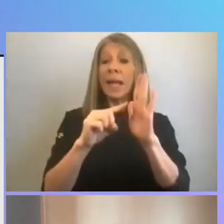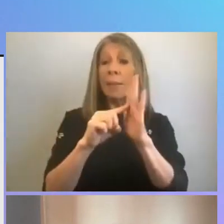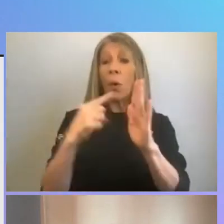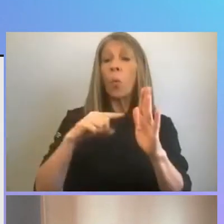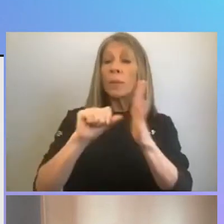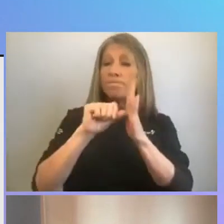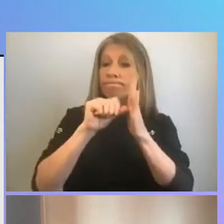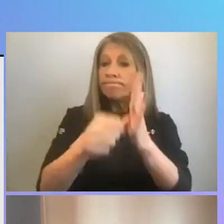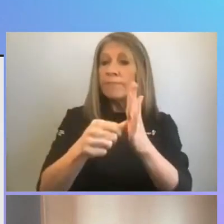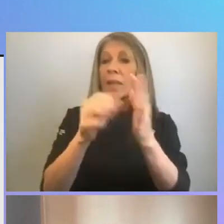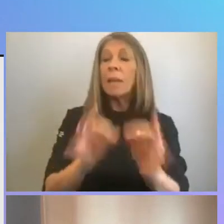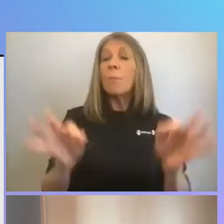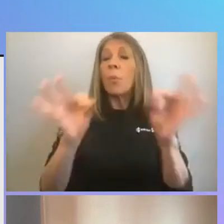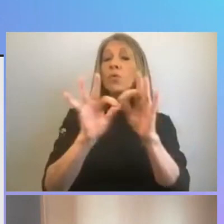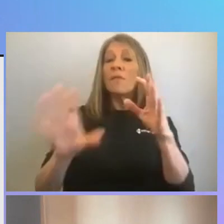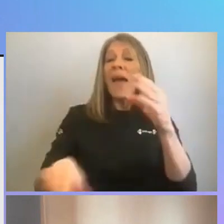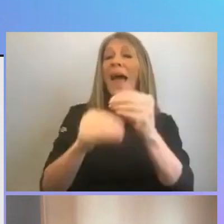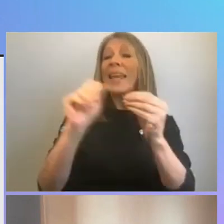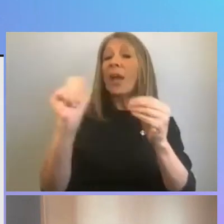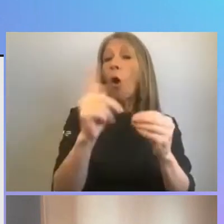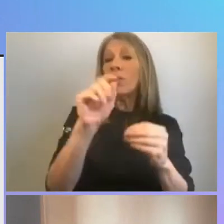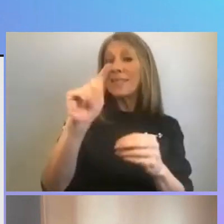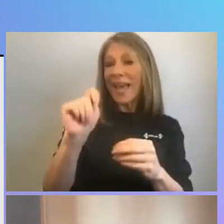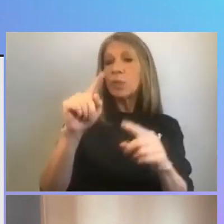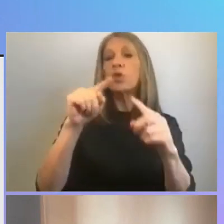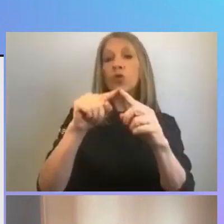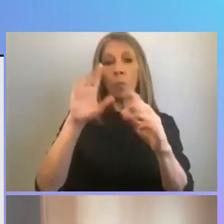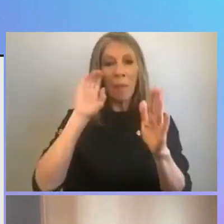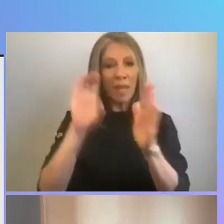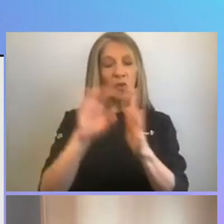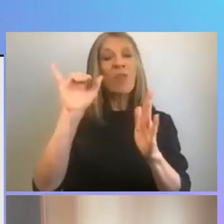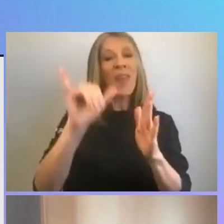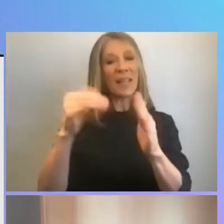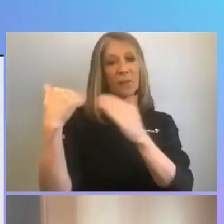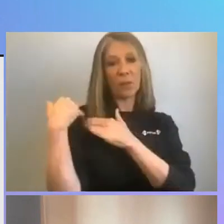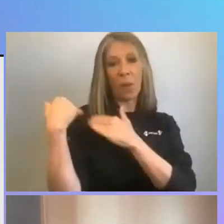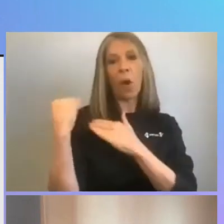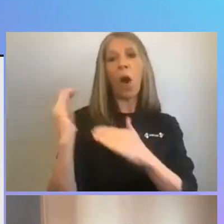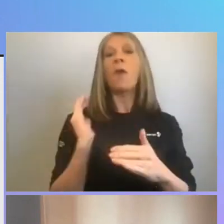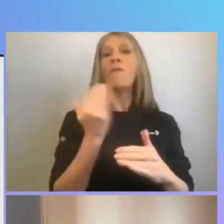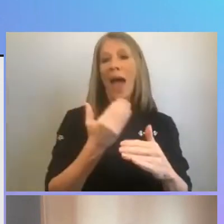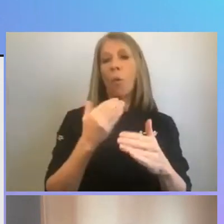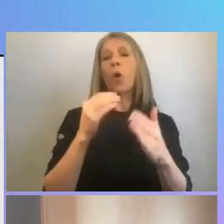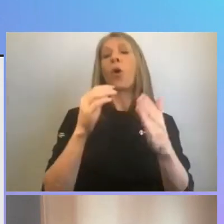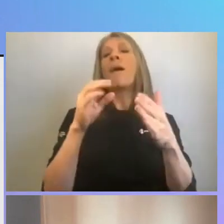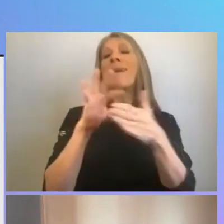importance of adding alt text to images because that is the responsibility of our content authors. It's important for them